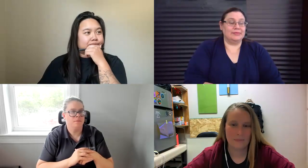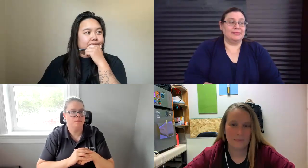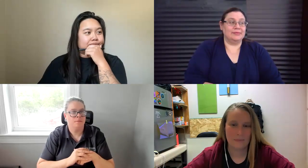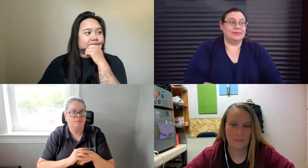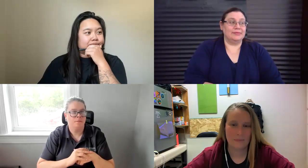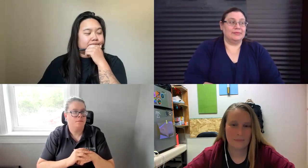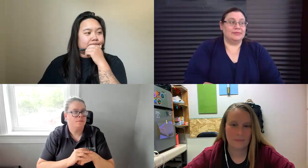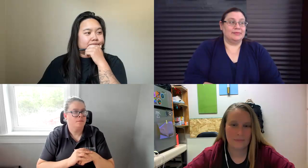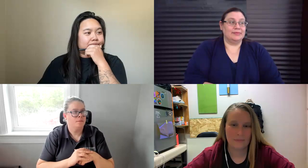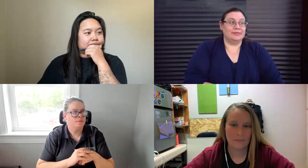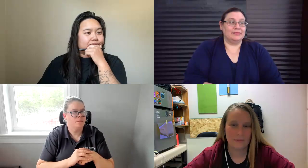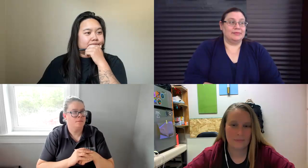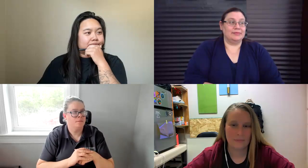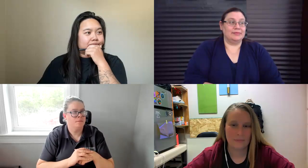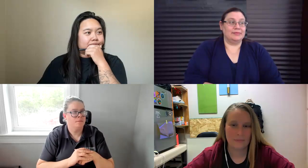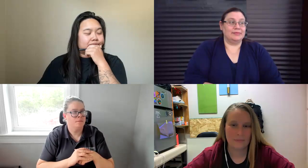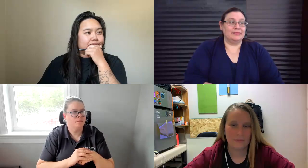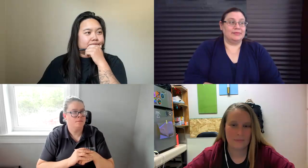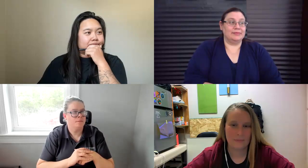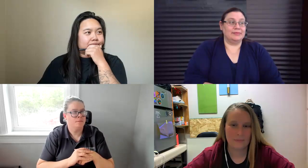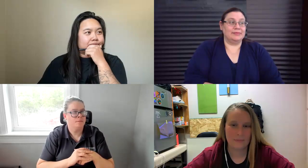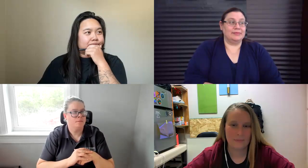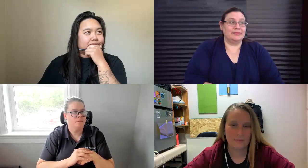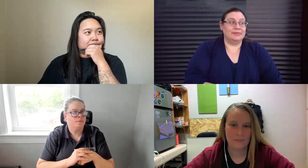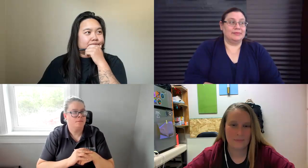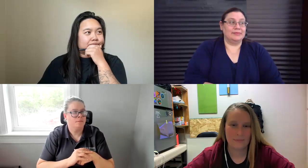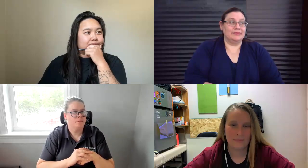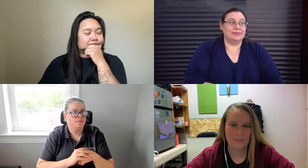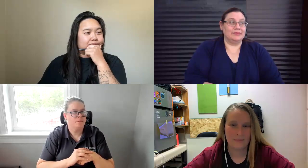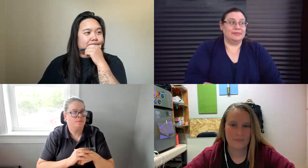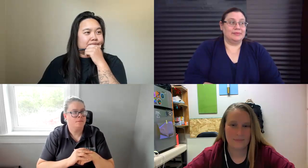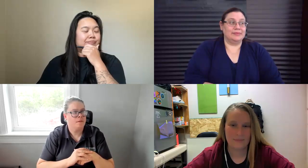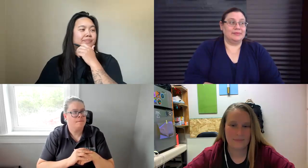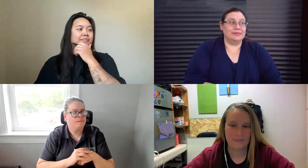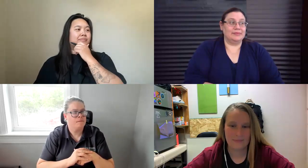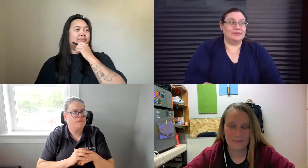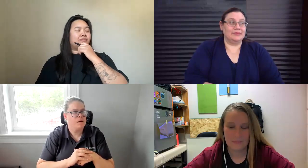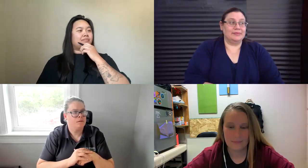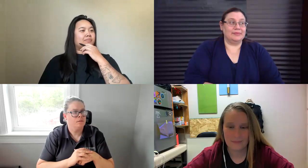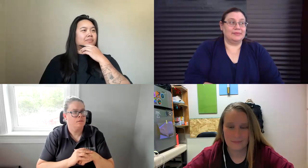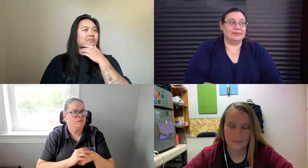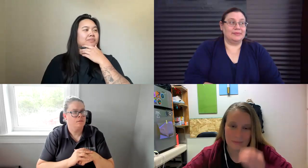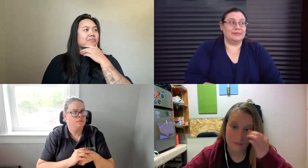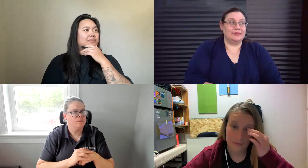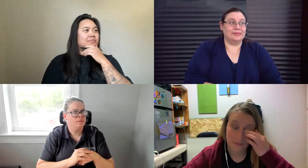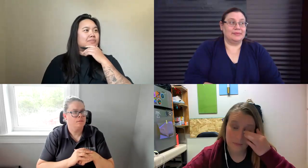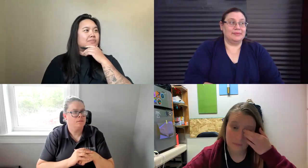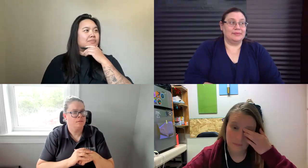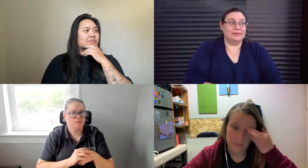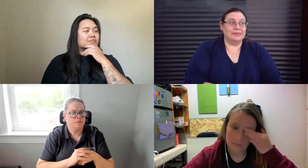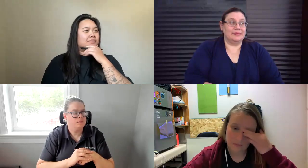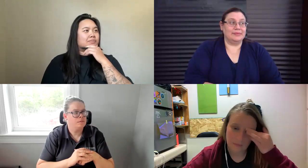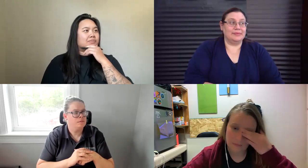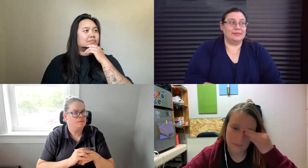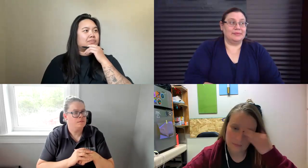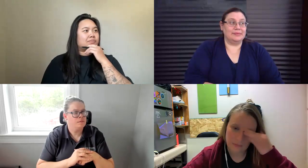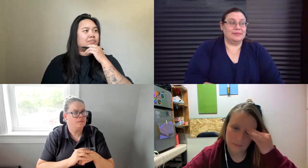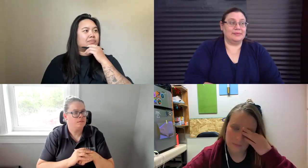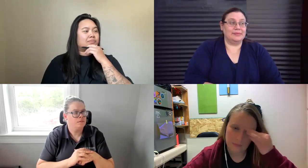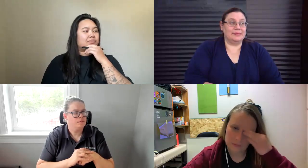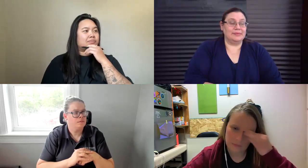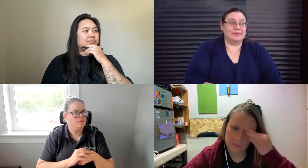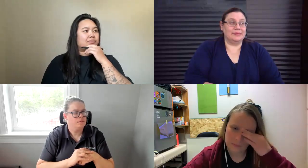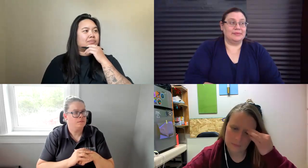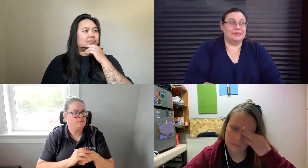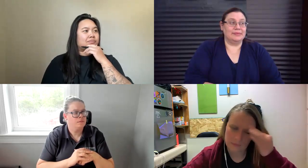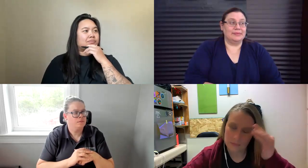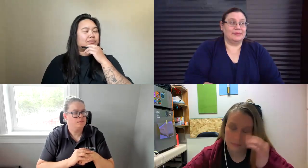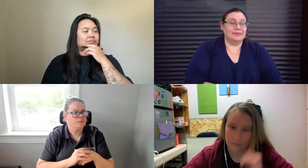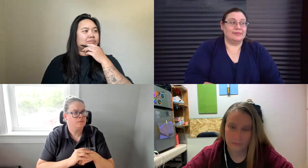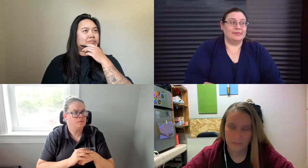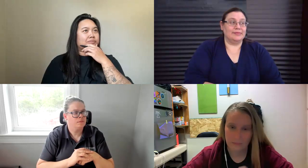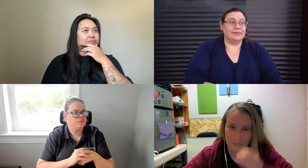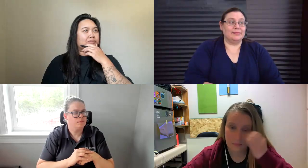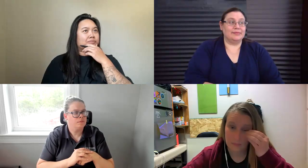This is a really beautiful place called Lost River located deep in the hills of West Virginia.